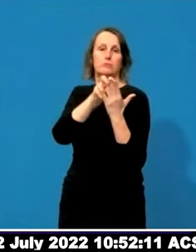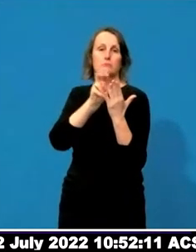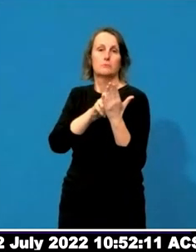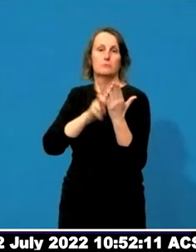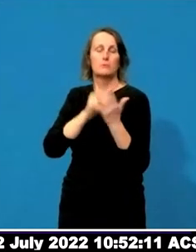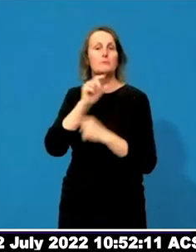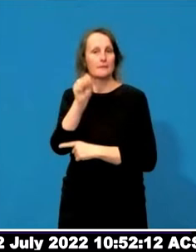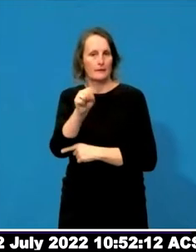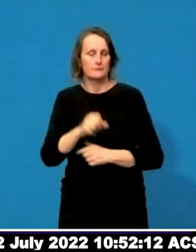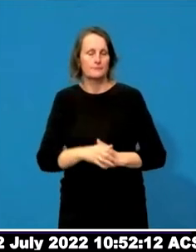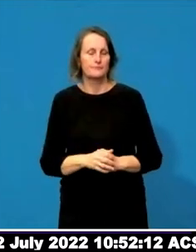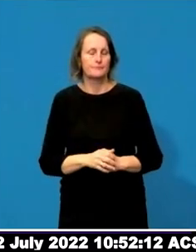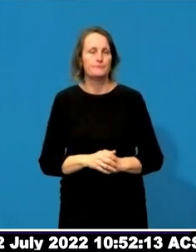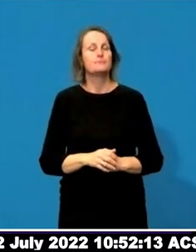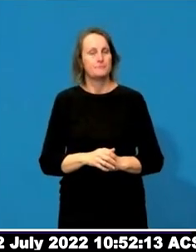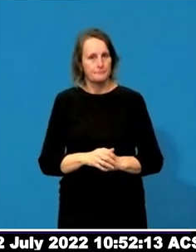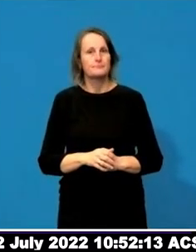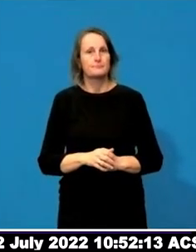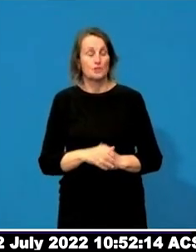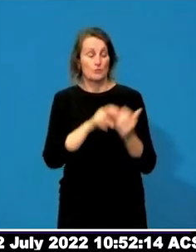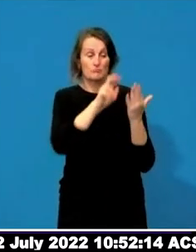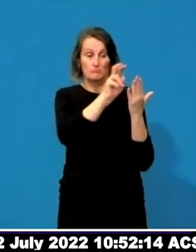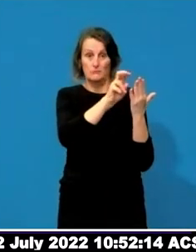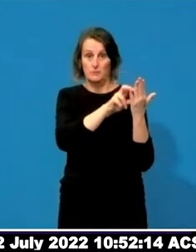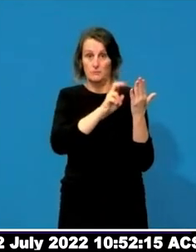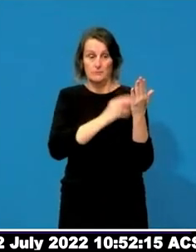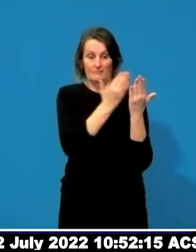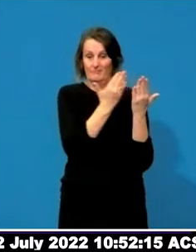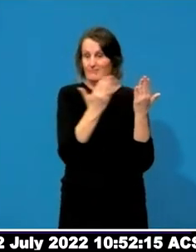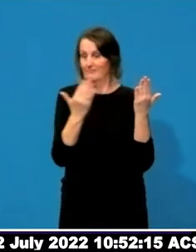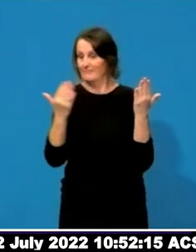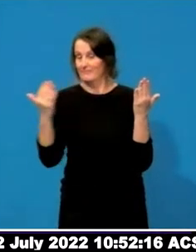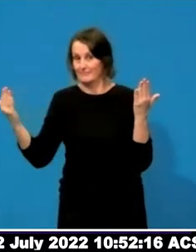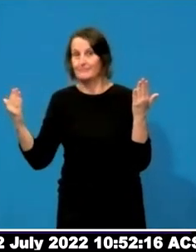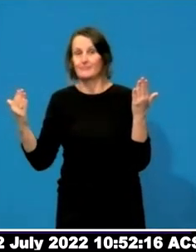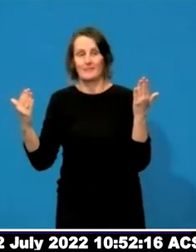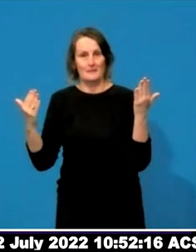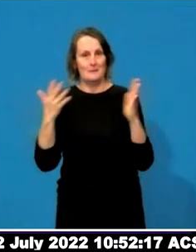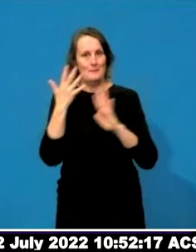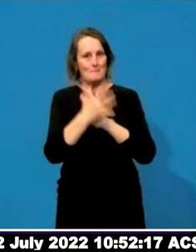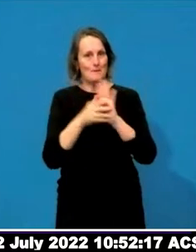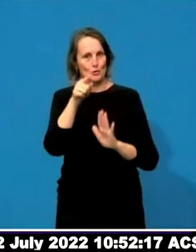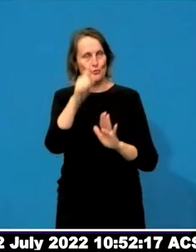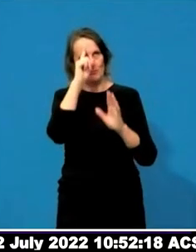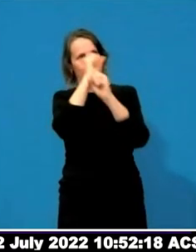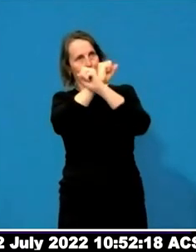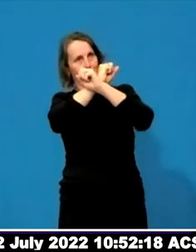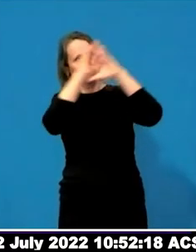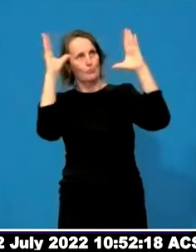And are those sorts of reports part of what's informed the view you have expressed in your statement? Yes, absolutely.